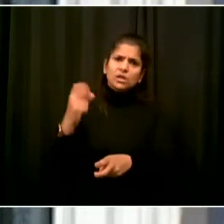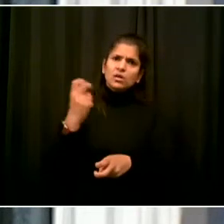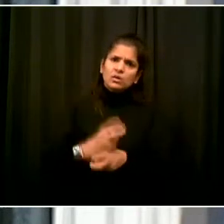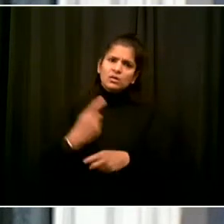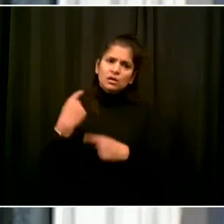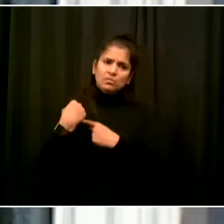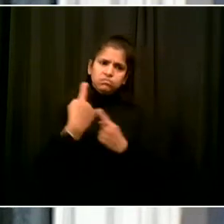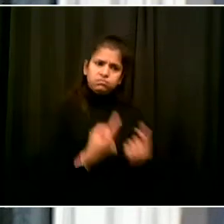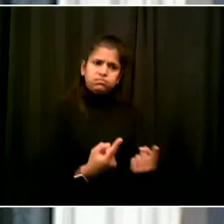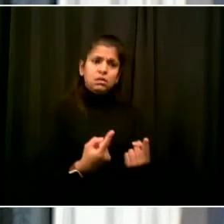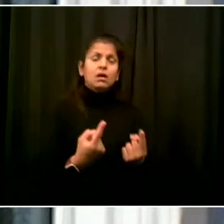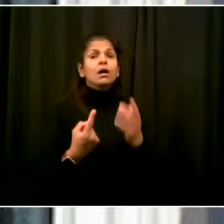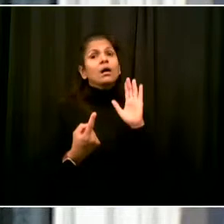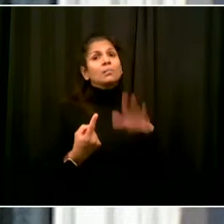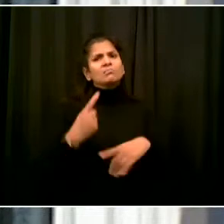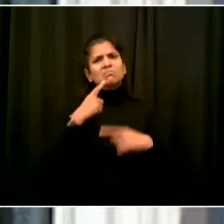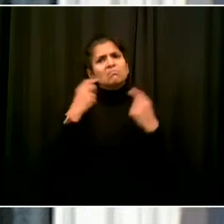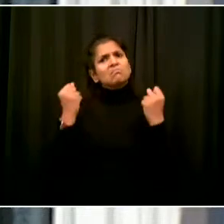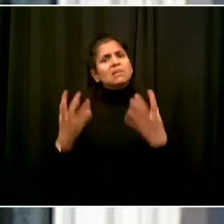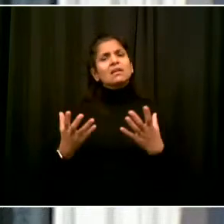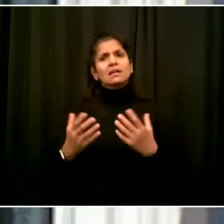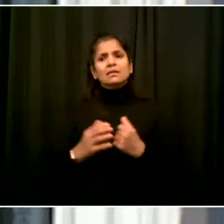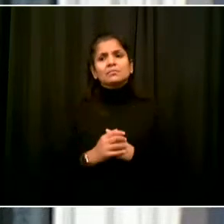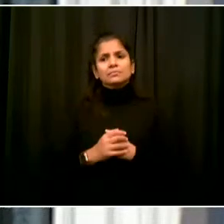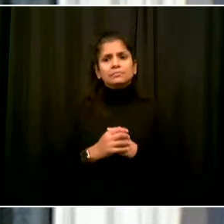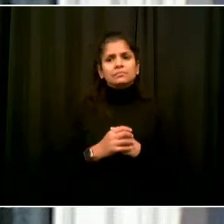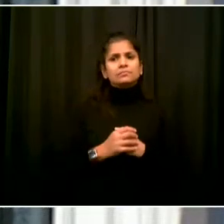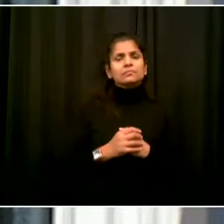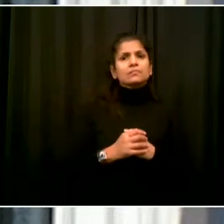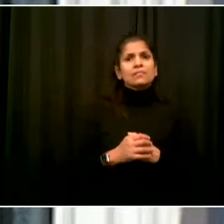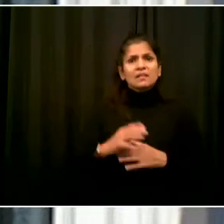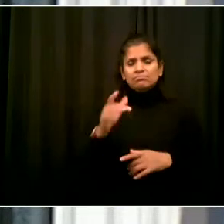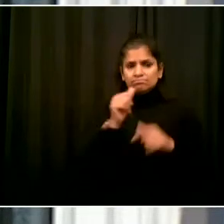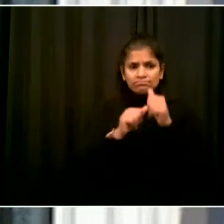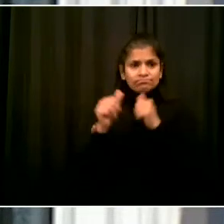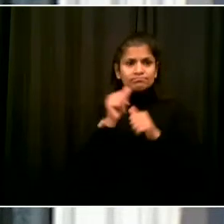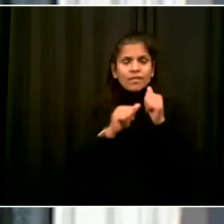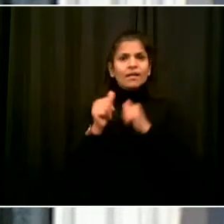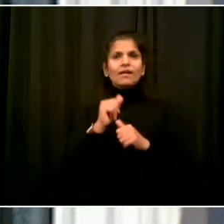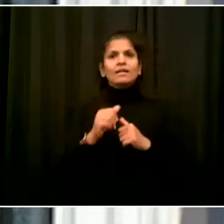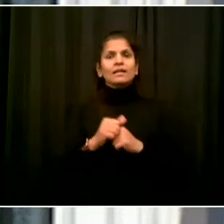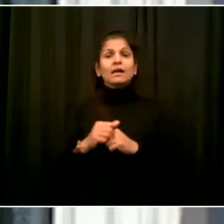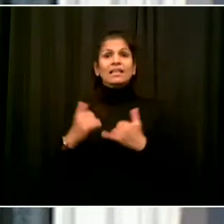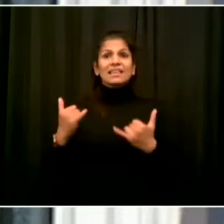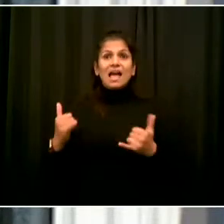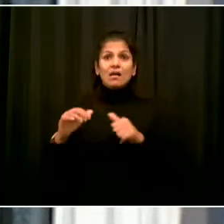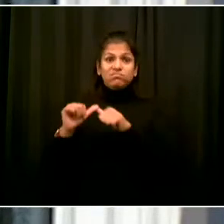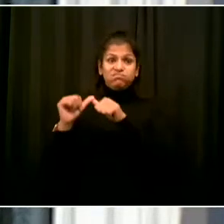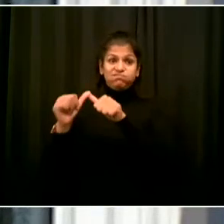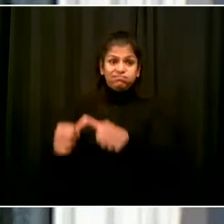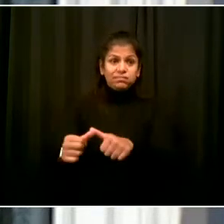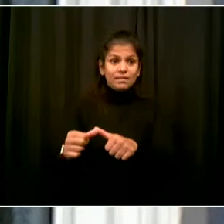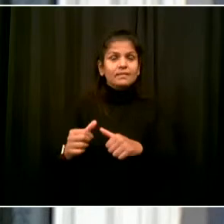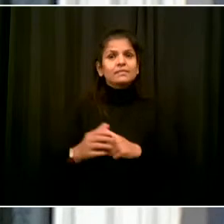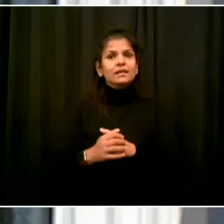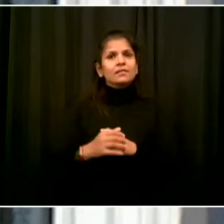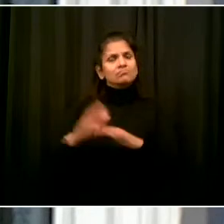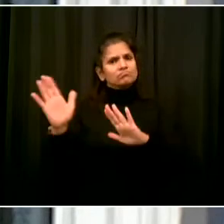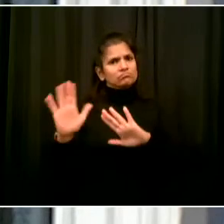HARDSHIPS. FIRST AND FOREMOST, I URGE YOU TO REACH OUT TO YOUR FRIENDS, FAMILY, AND NEIGHBORS,, PARTICULARLY THOSE WHO YOU MAY